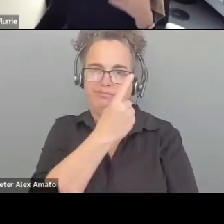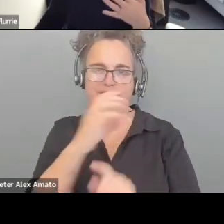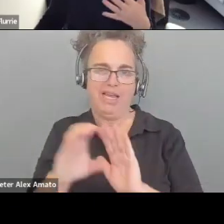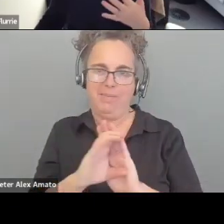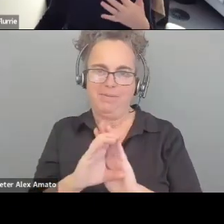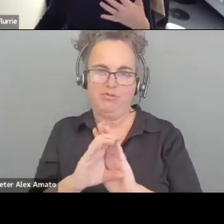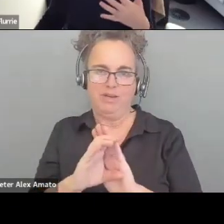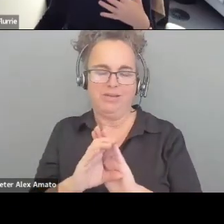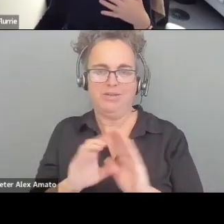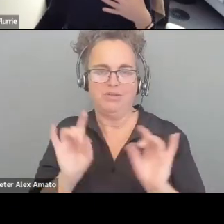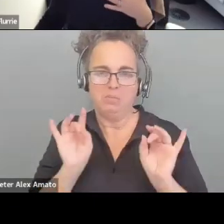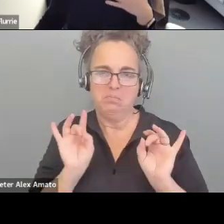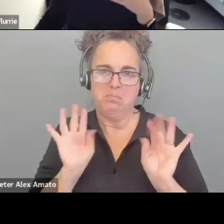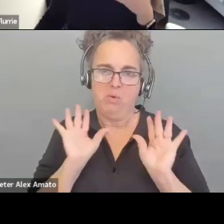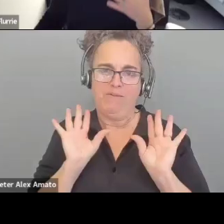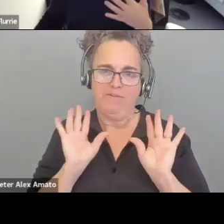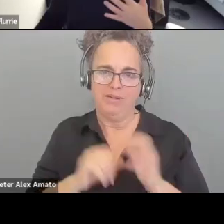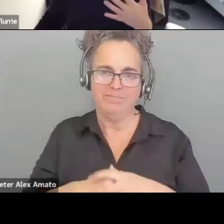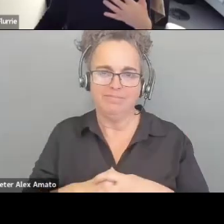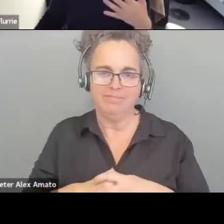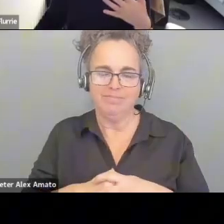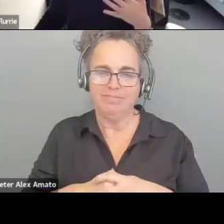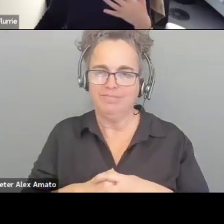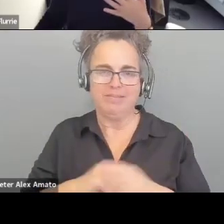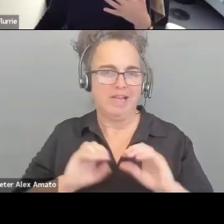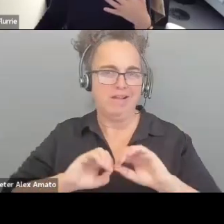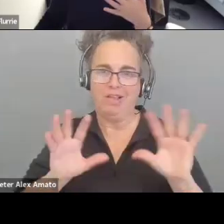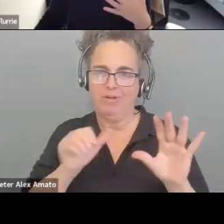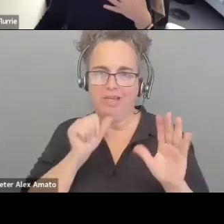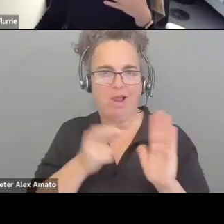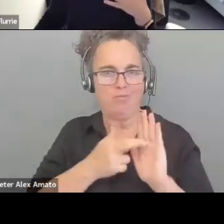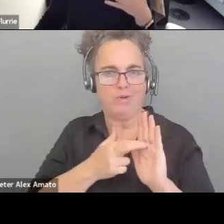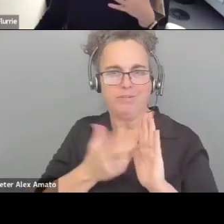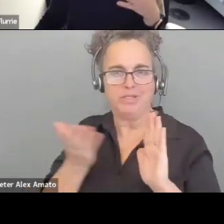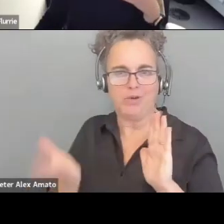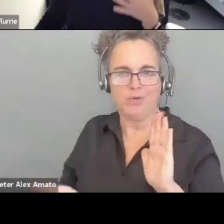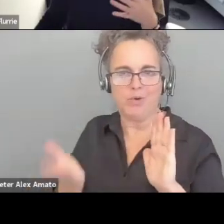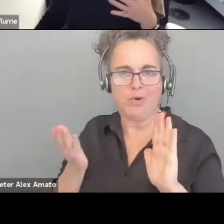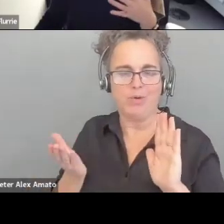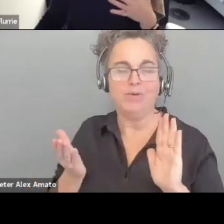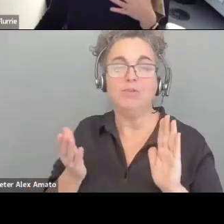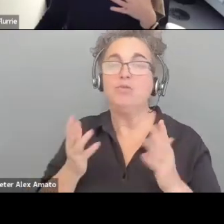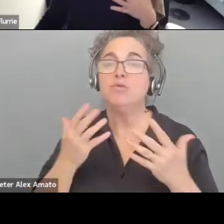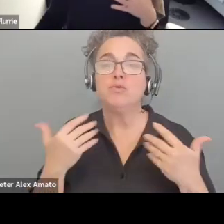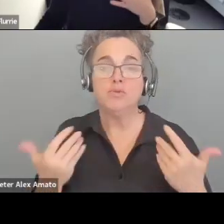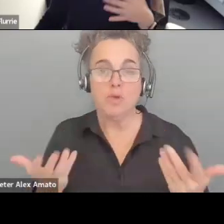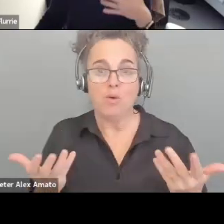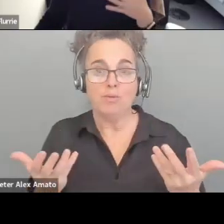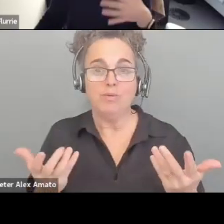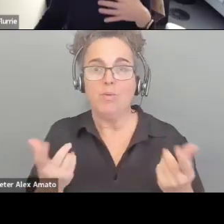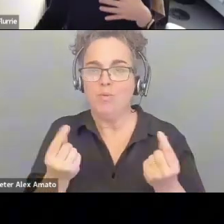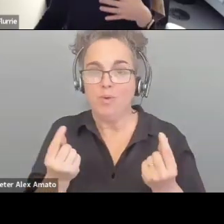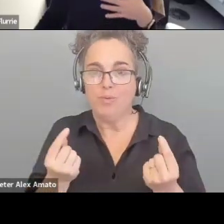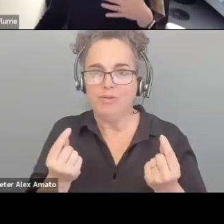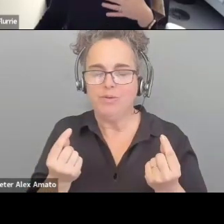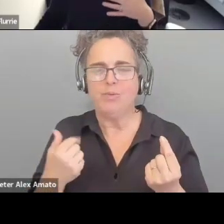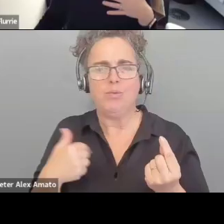Mortifying. Clearly not representative. So what we did is we went back